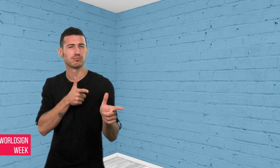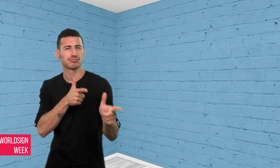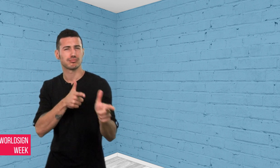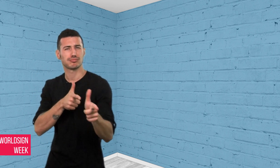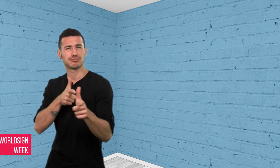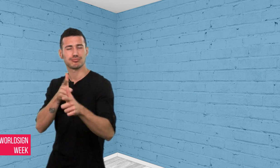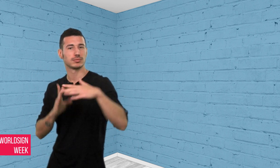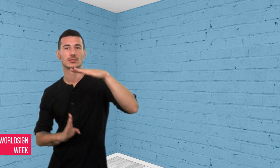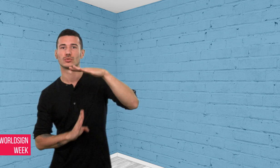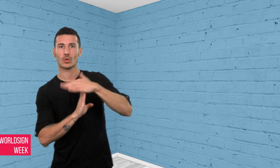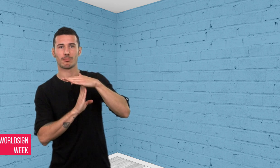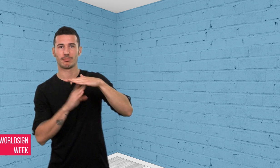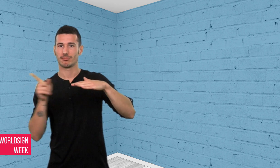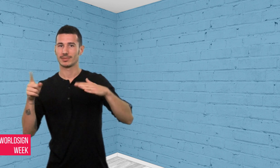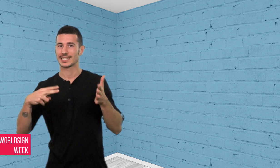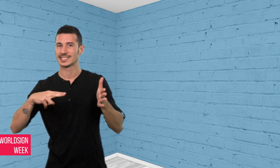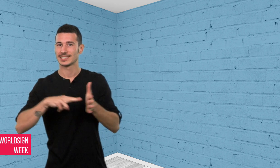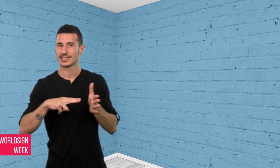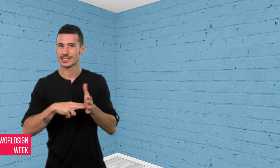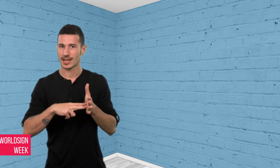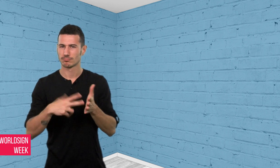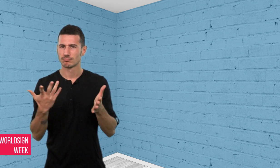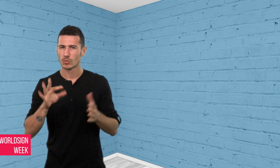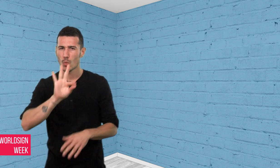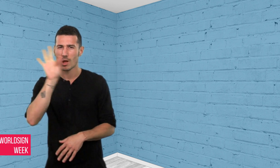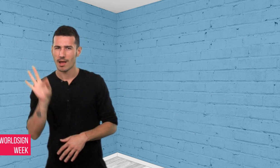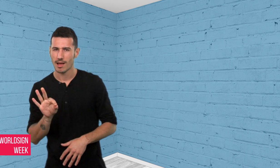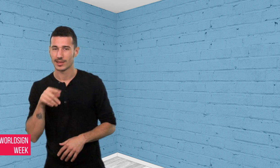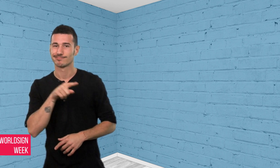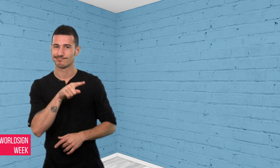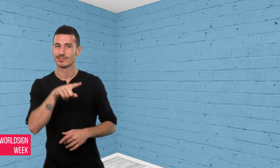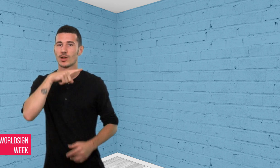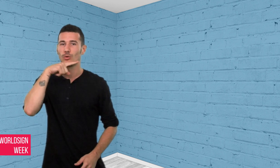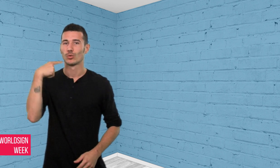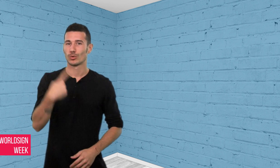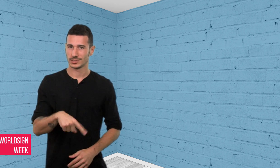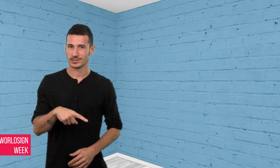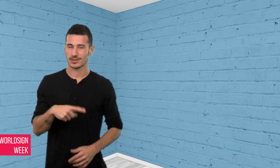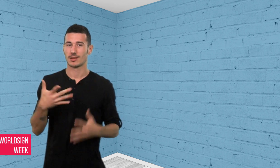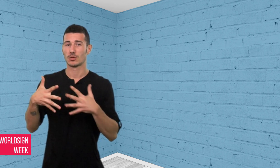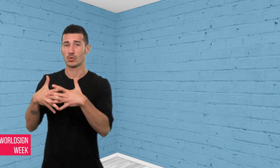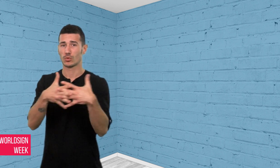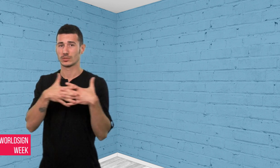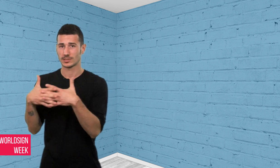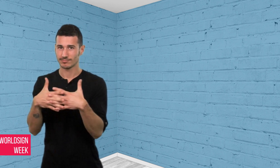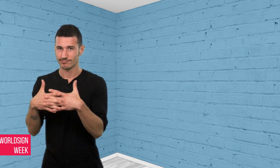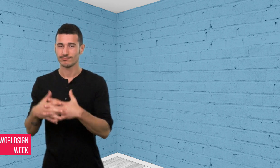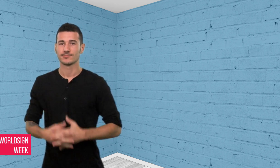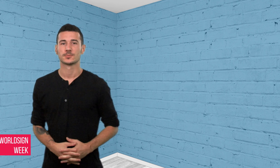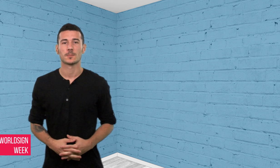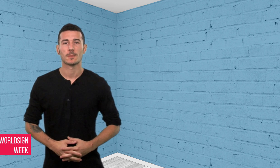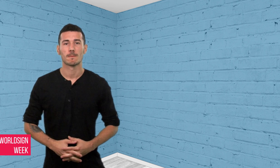A ceasefire in Syria because of Russia and